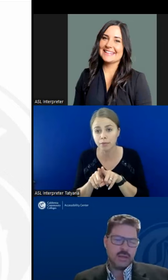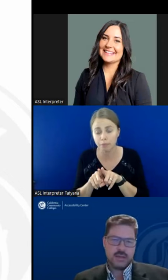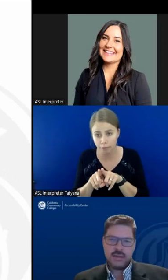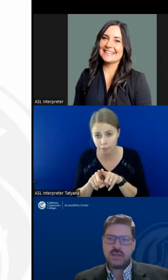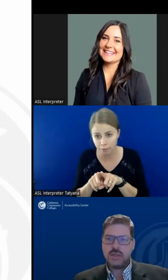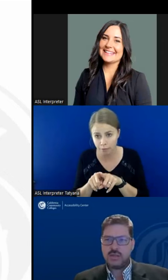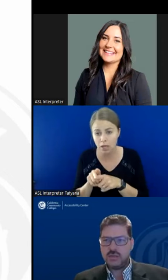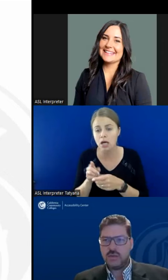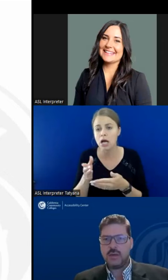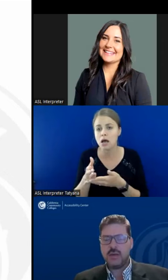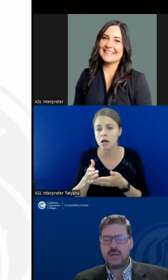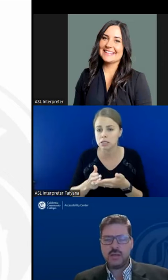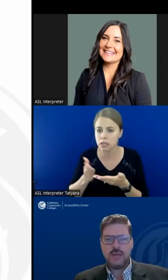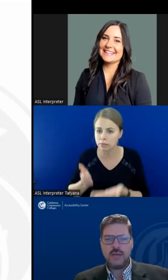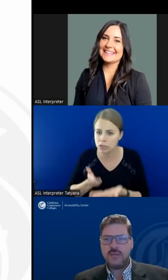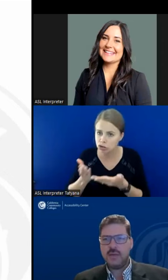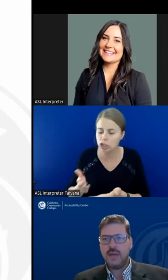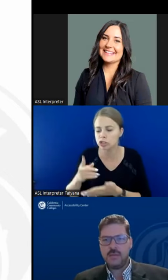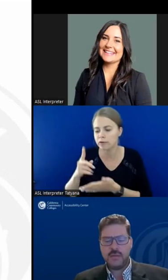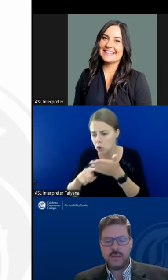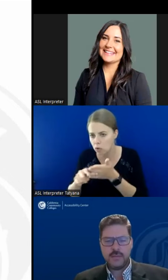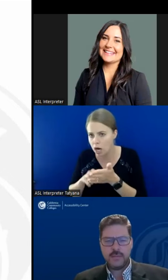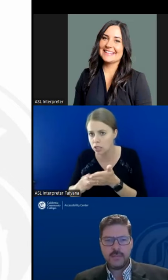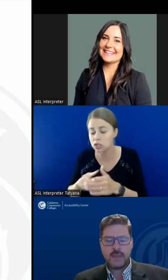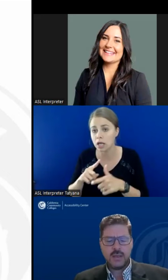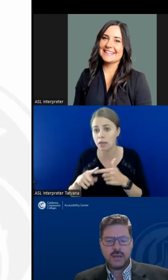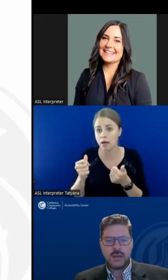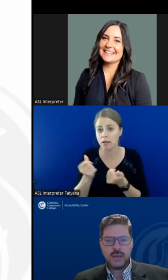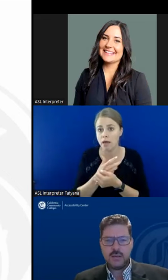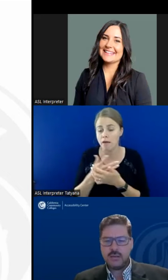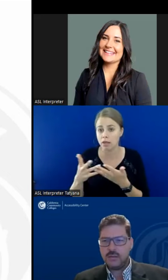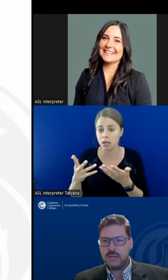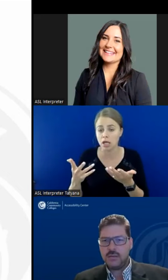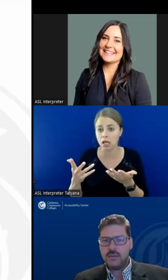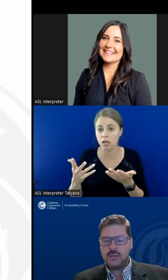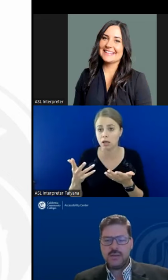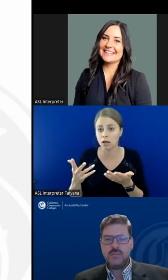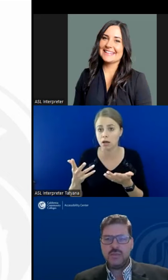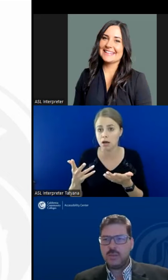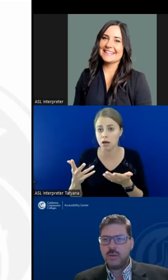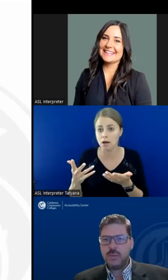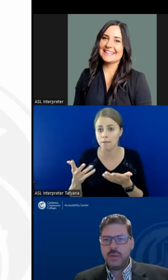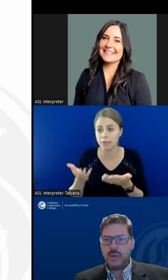has suggestions for correction and then when everything is submitted properly,